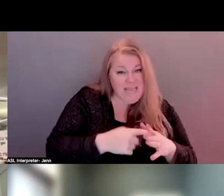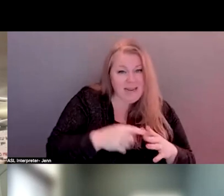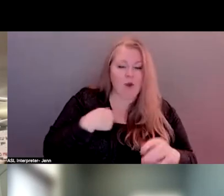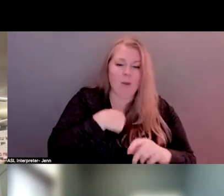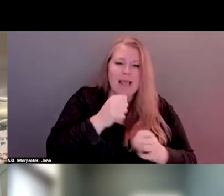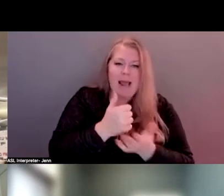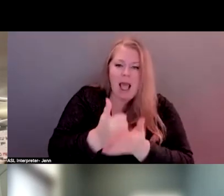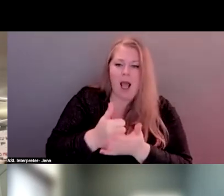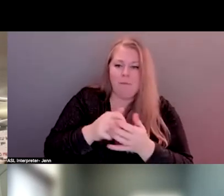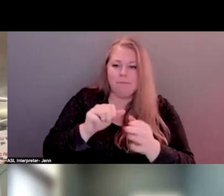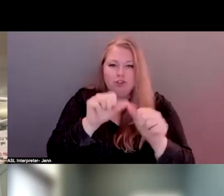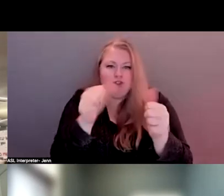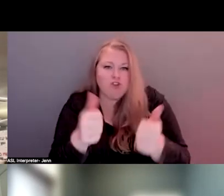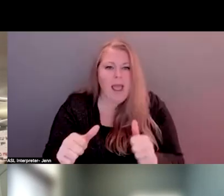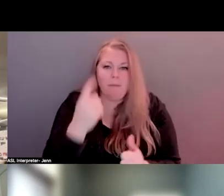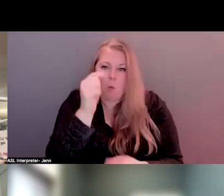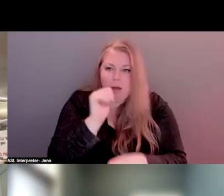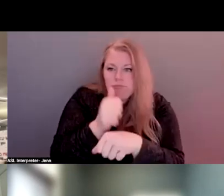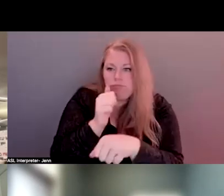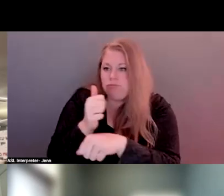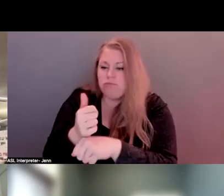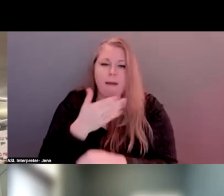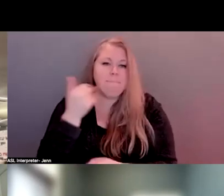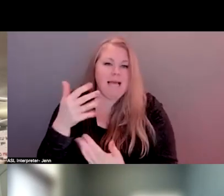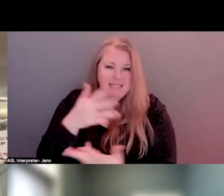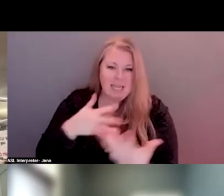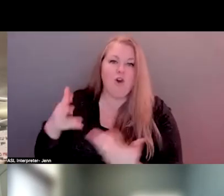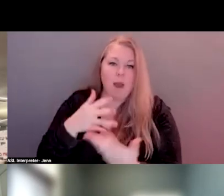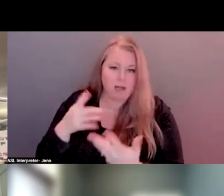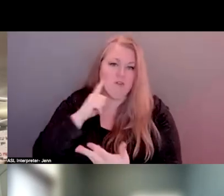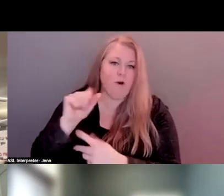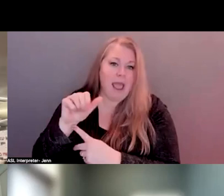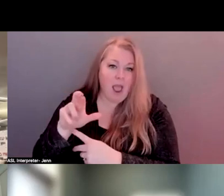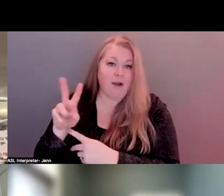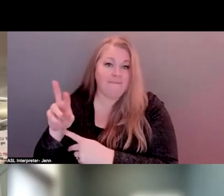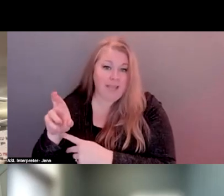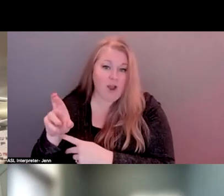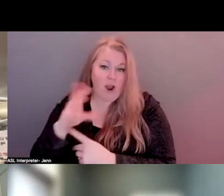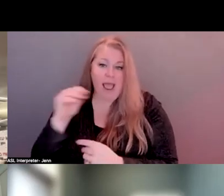definition of what would be the best interaction in AR/VR and all kinds of these technologies.